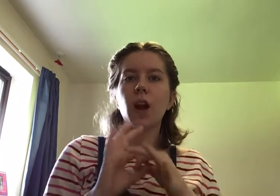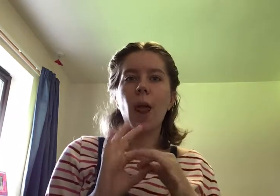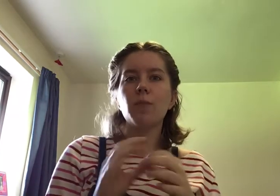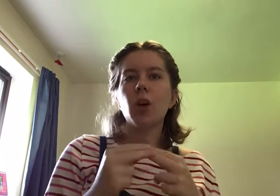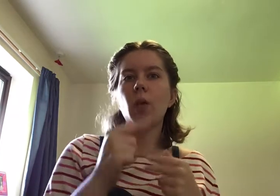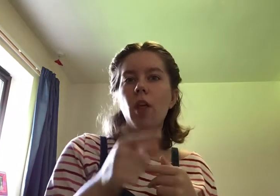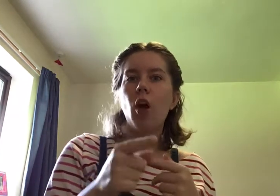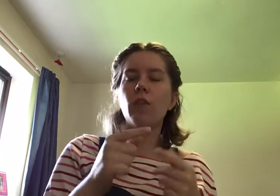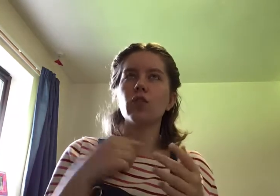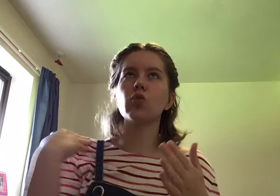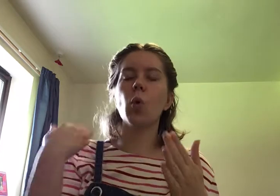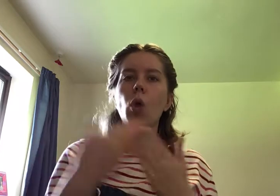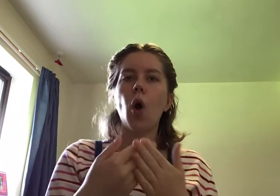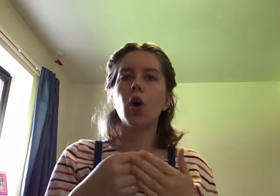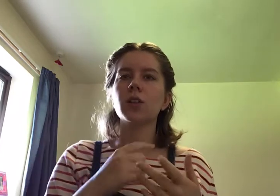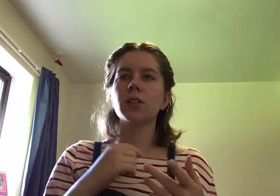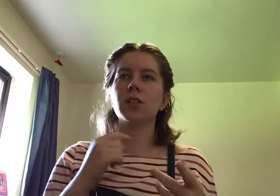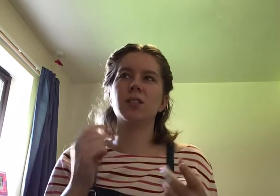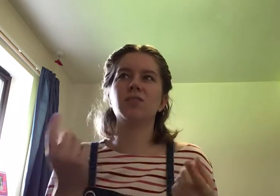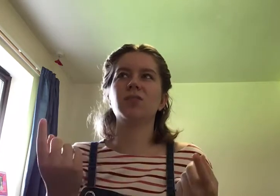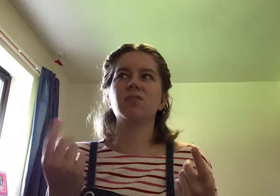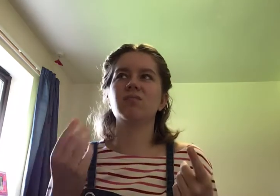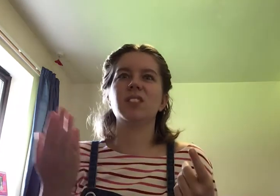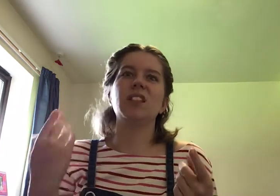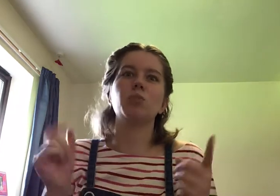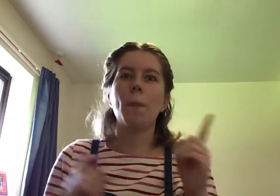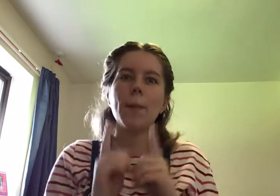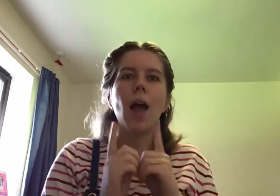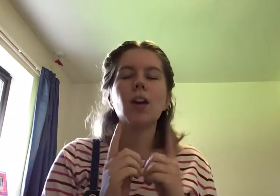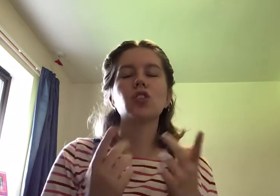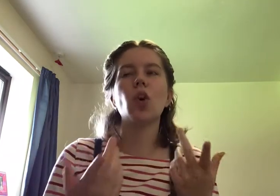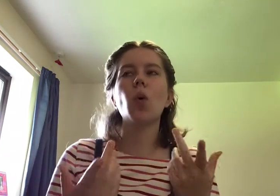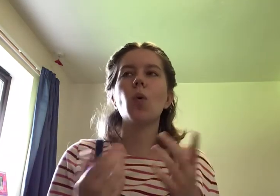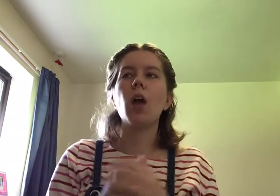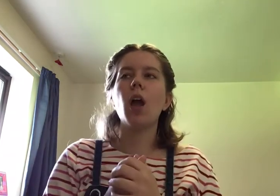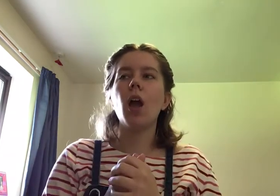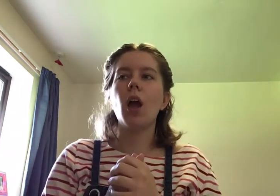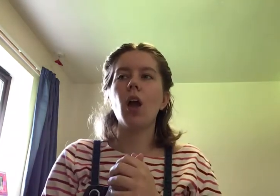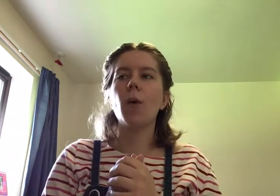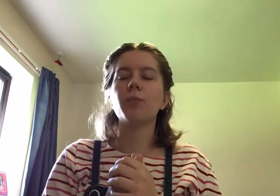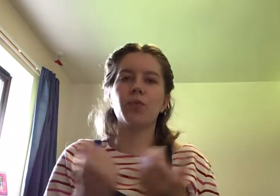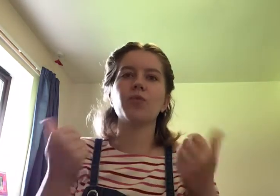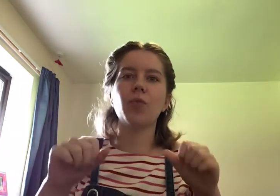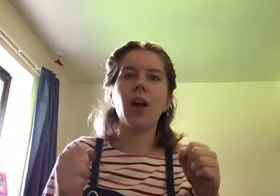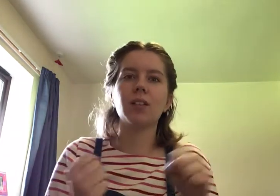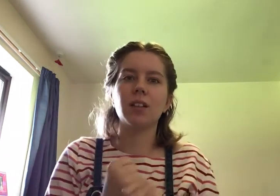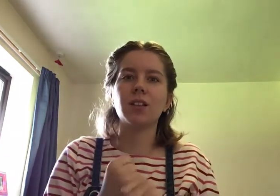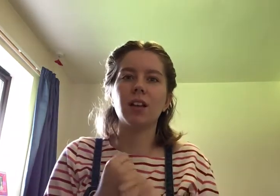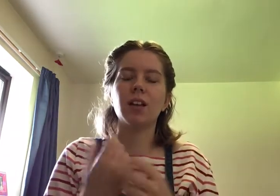I wanted to collaborate with her for so long, since we met... we finally did it.